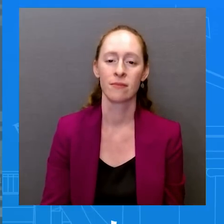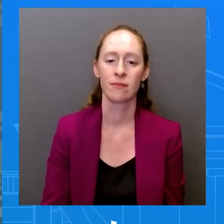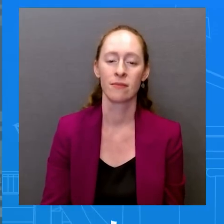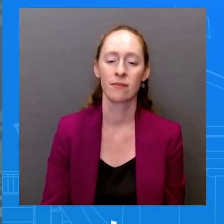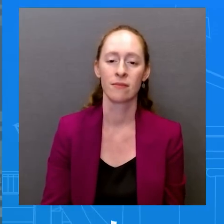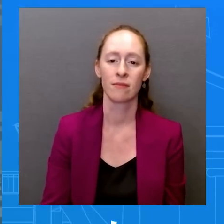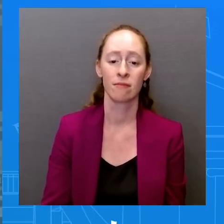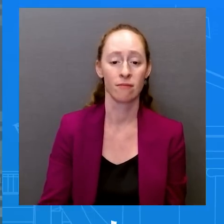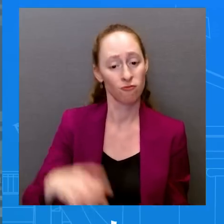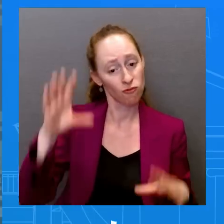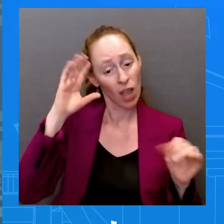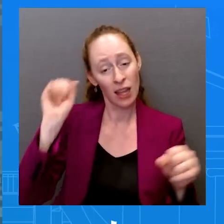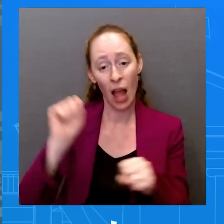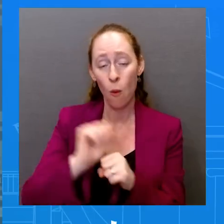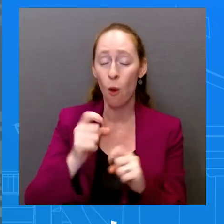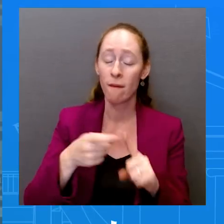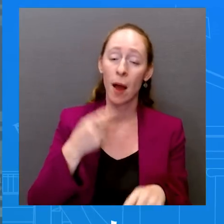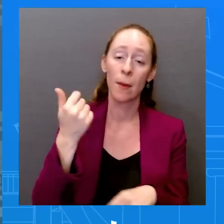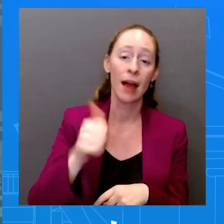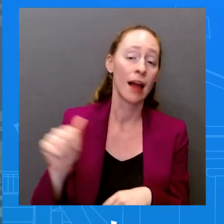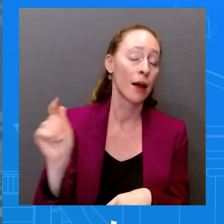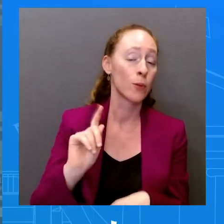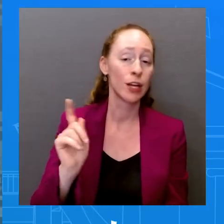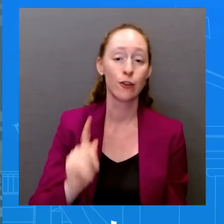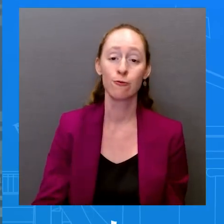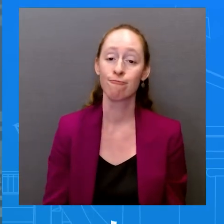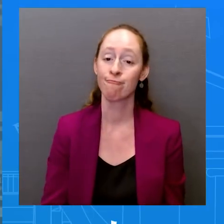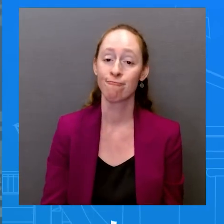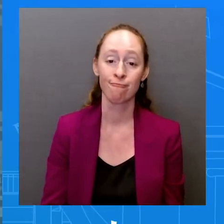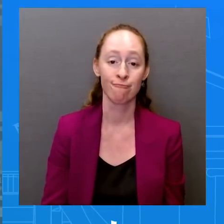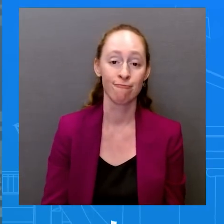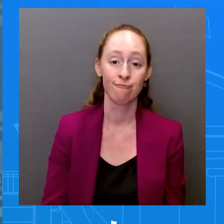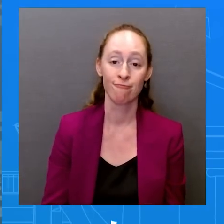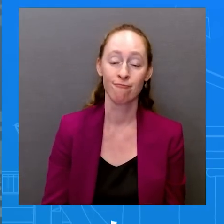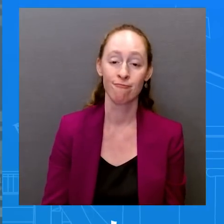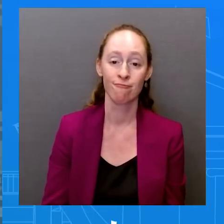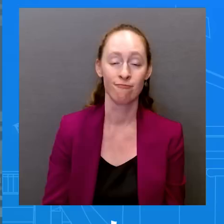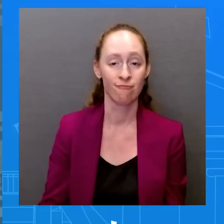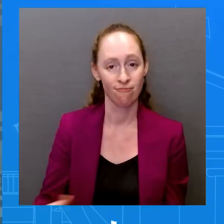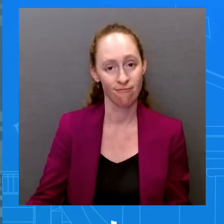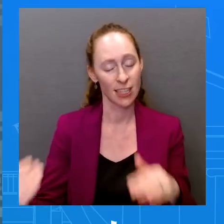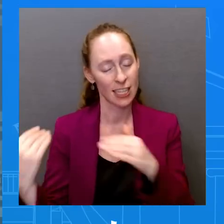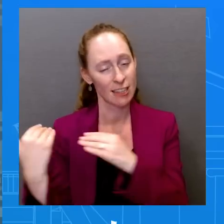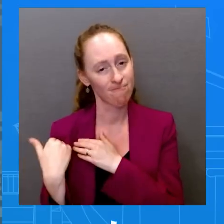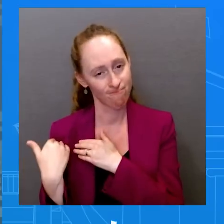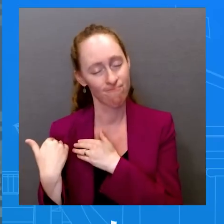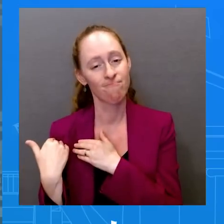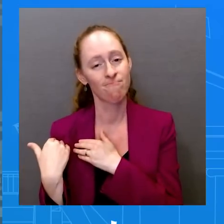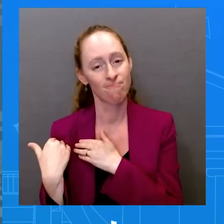one of the President's obligations that he has. Wherever he goes, he's able to work. He has a team to do that.